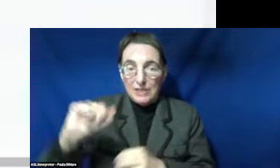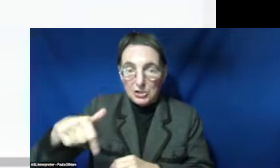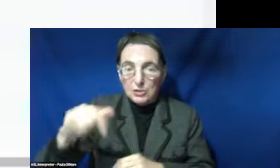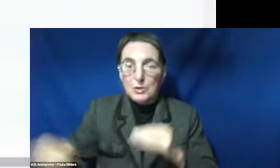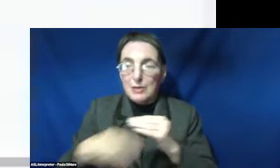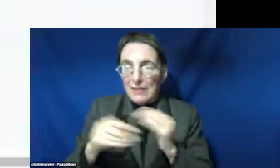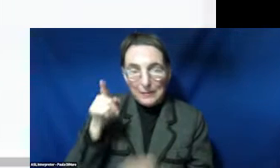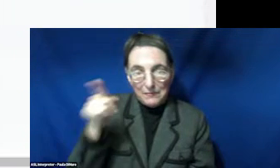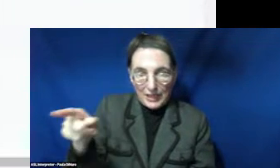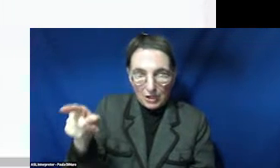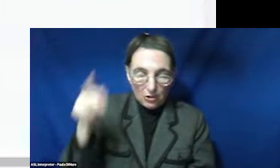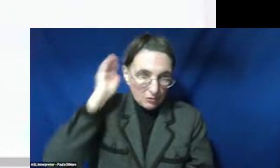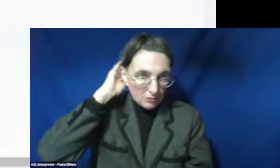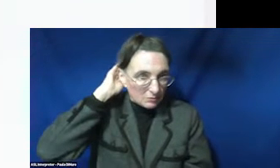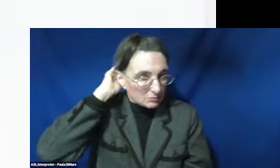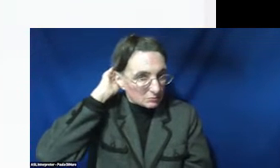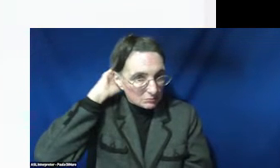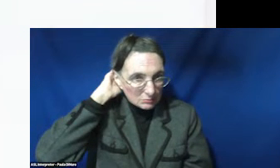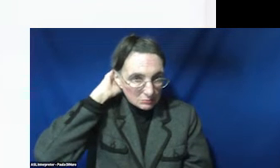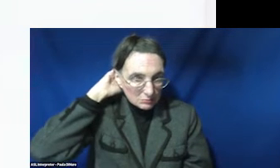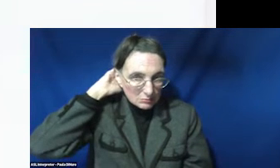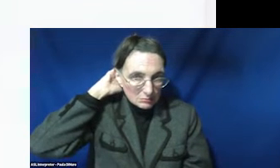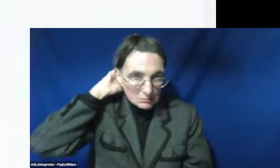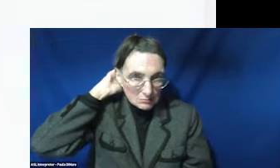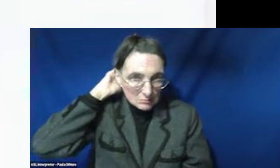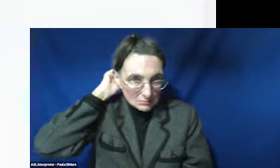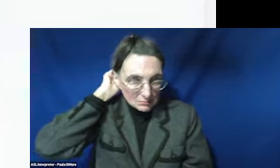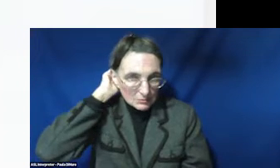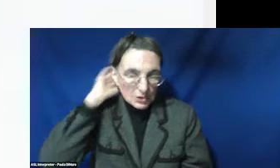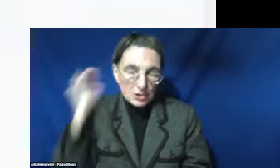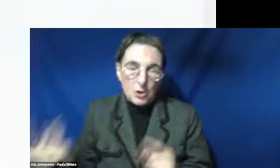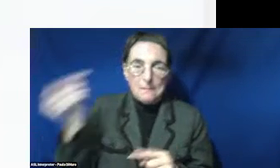I'm going to go ahead and go back to my desktop and show you the Proposals.